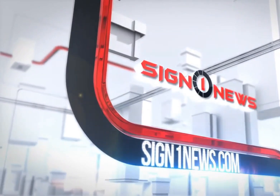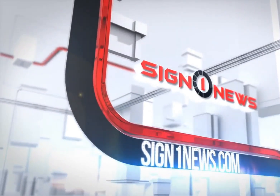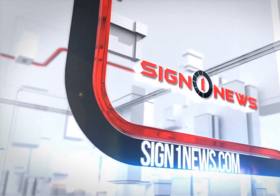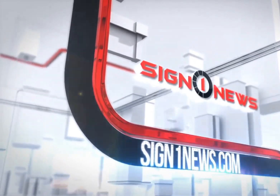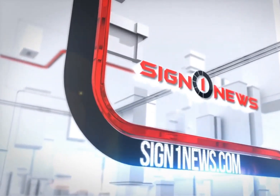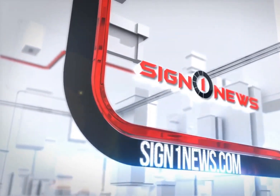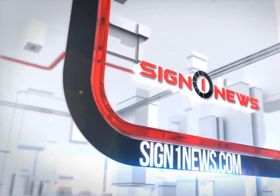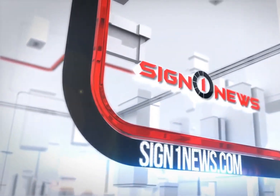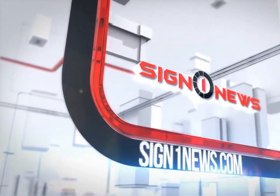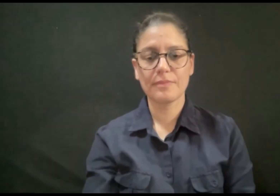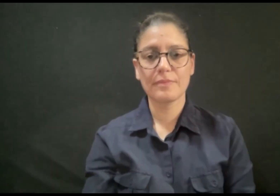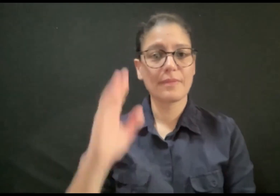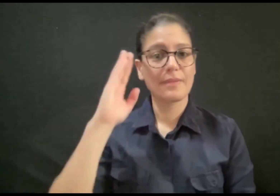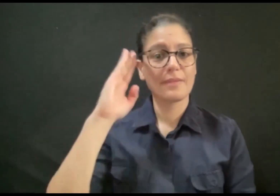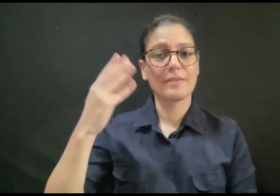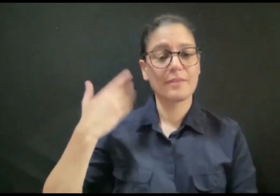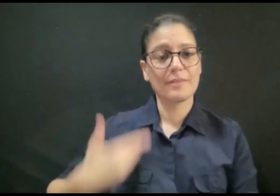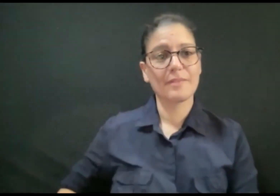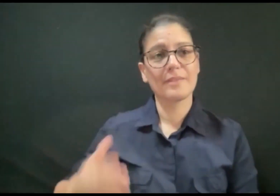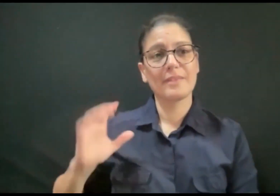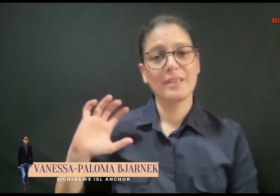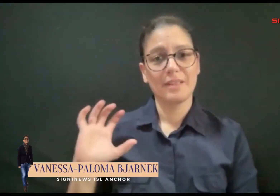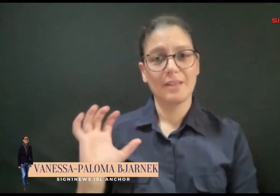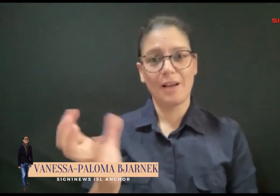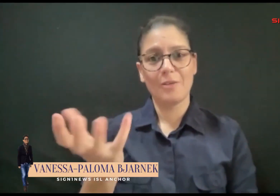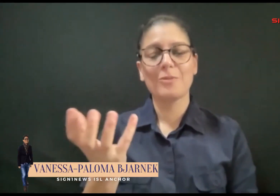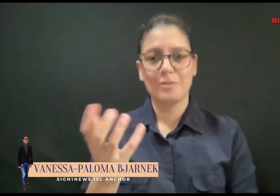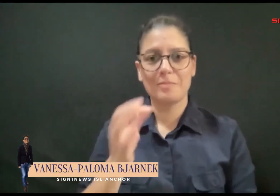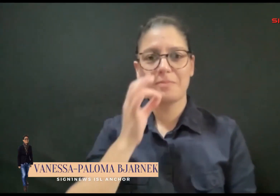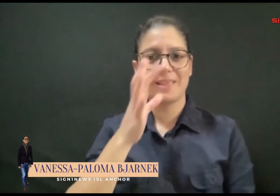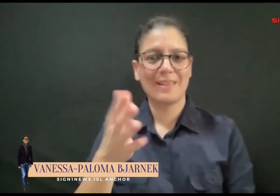Hello everyone I'm Sign1News anchor Vanessa Paloma Bjarnek here's a quick look at the